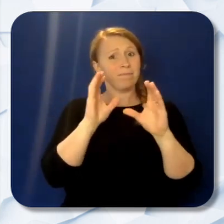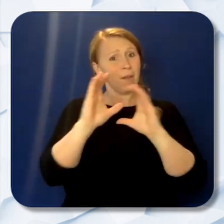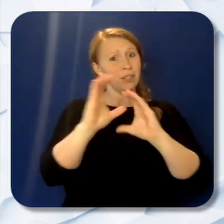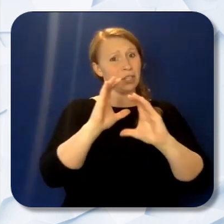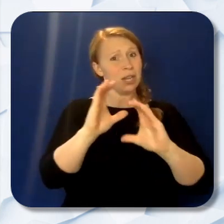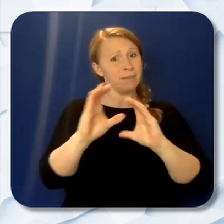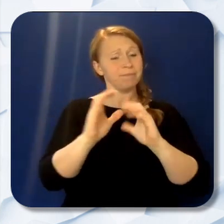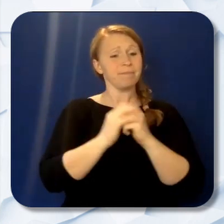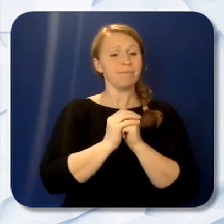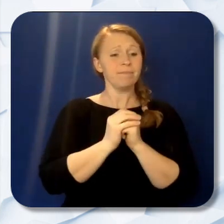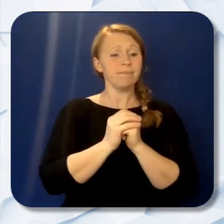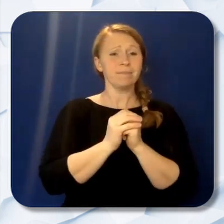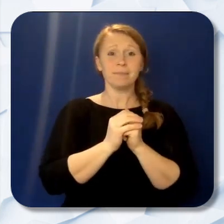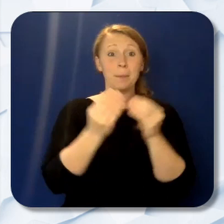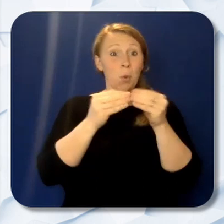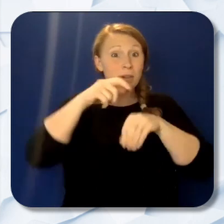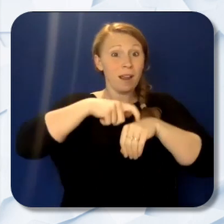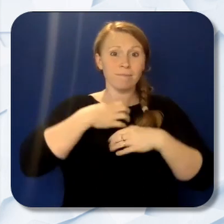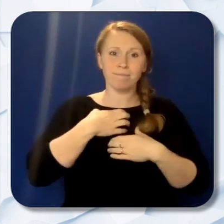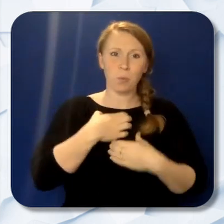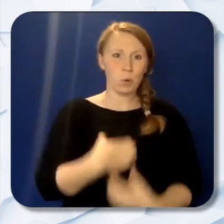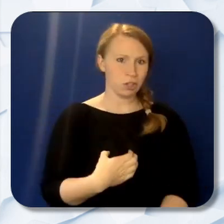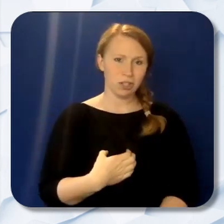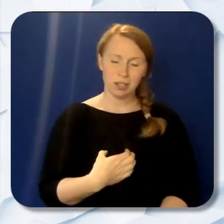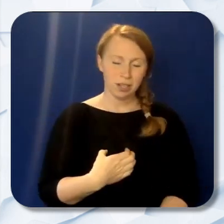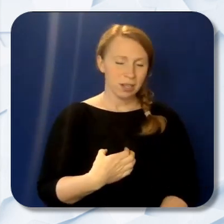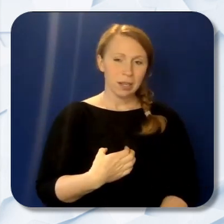Um! We wish we had more time, and uh, certainly we will continue to